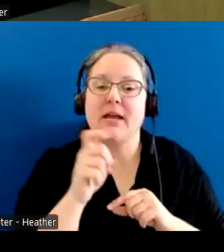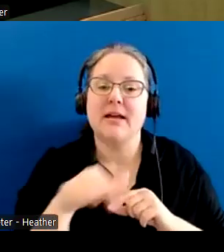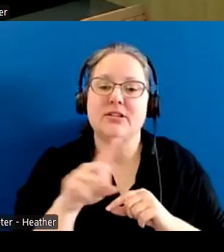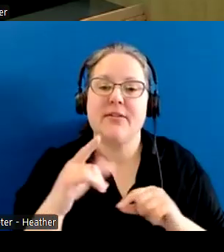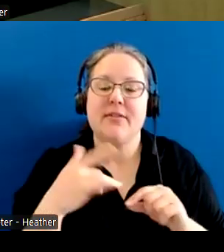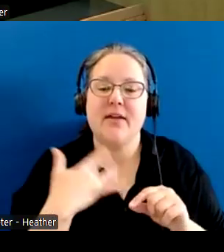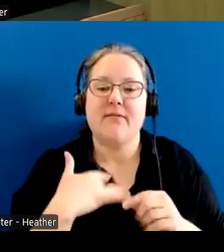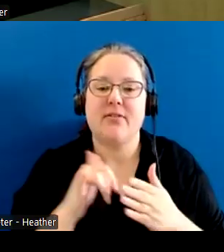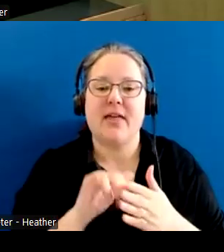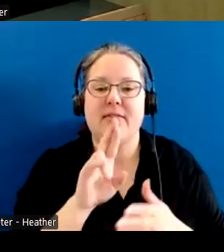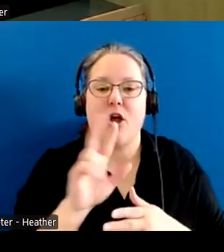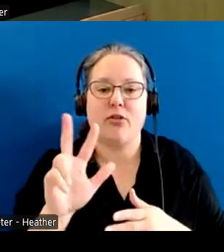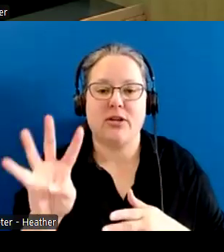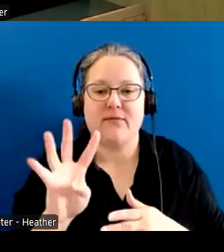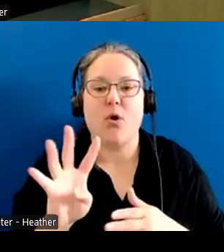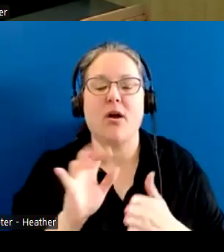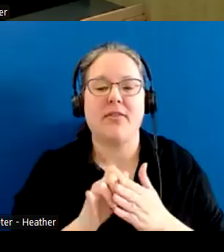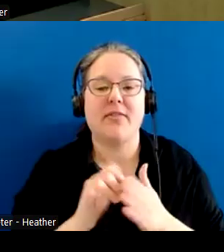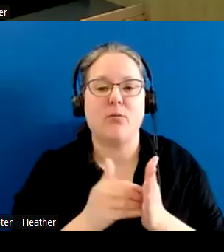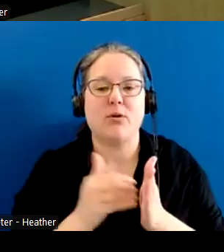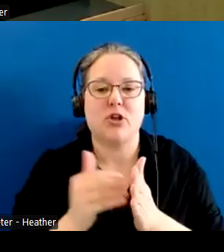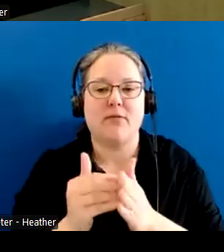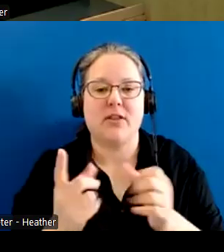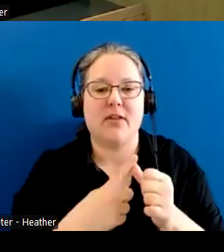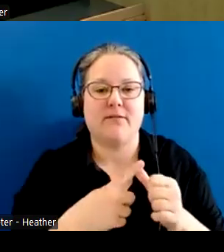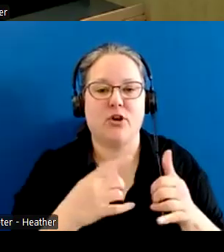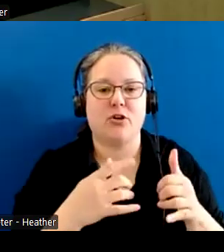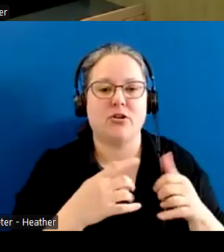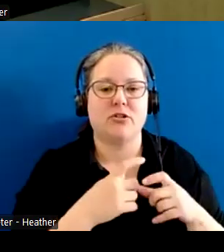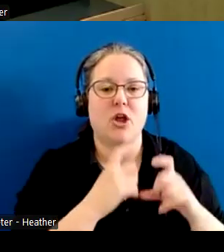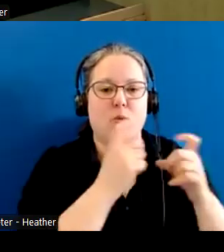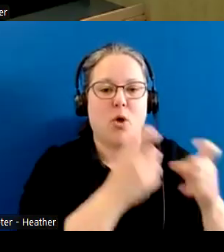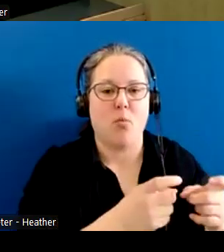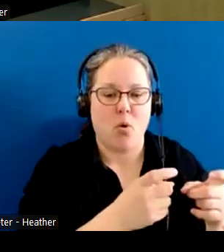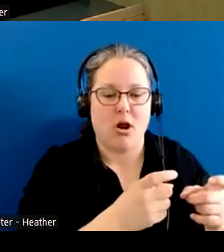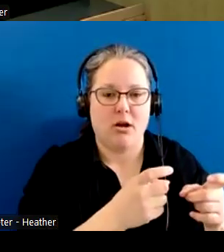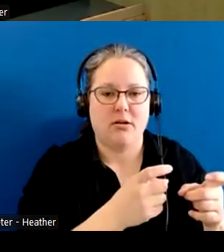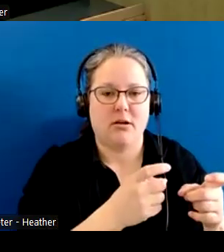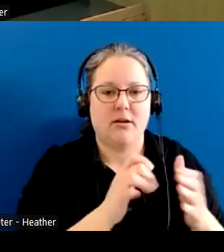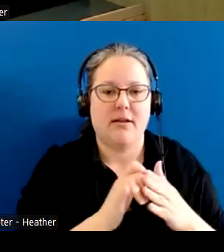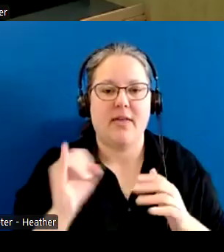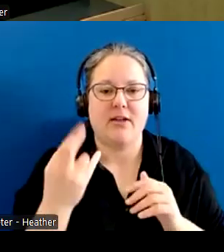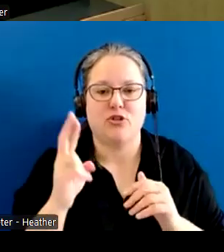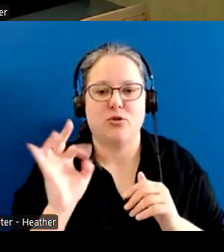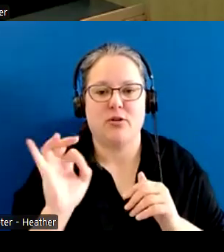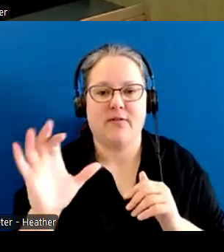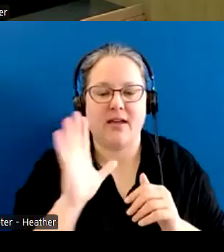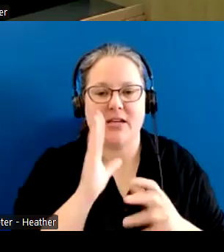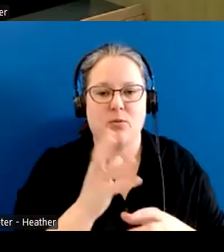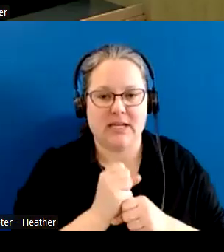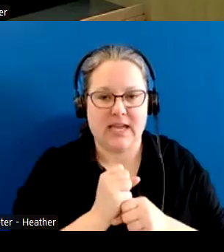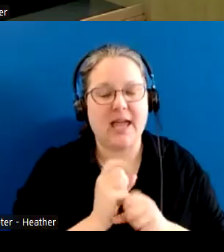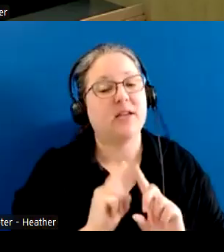felt that the R34 was often the first award that our award that um junior faculty got. However,